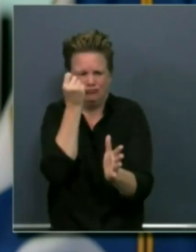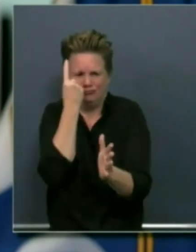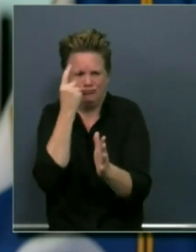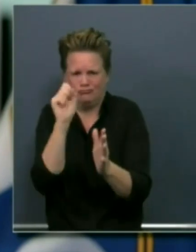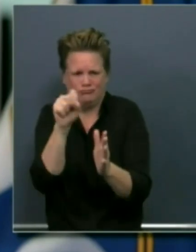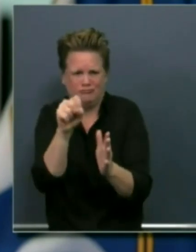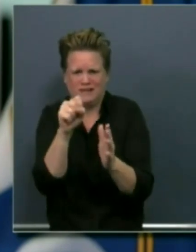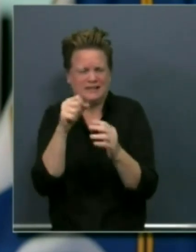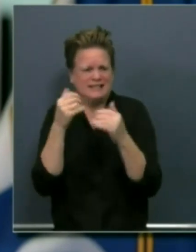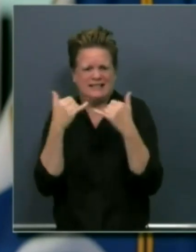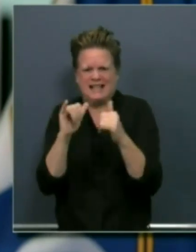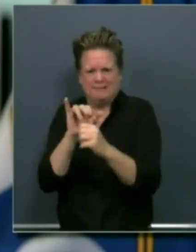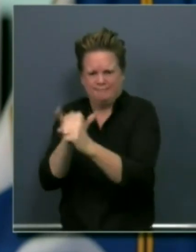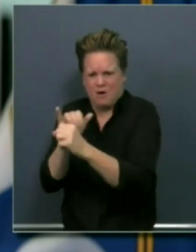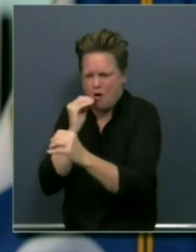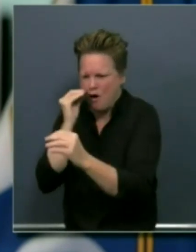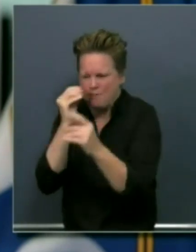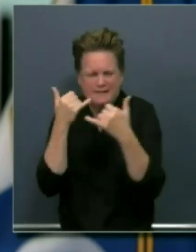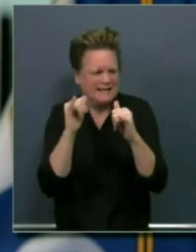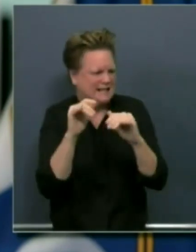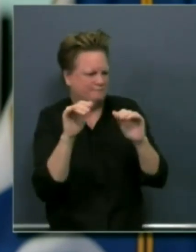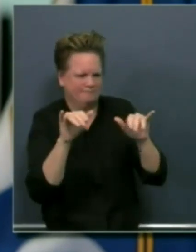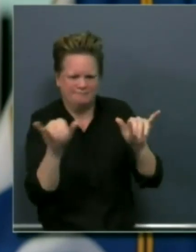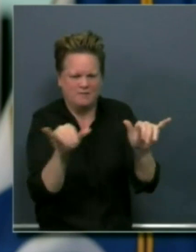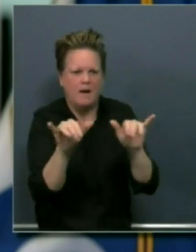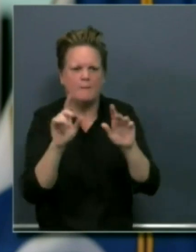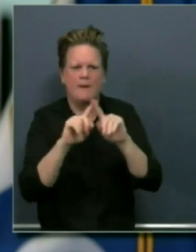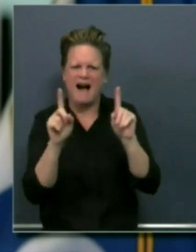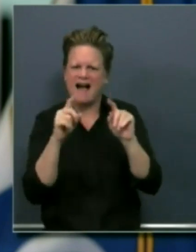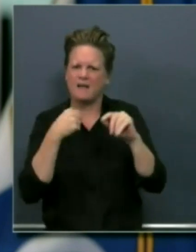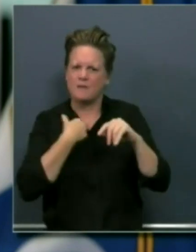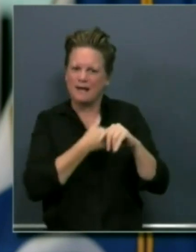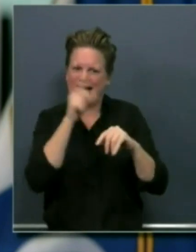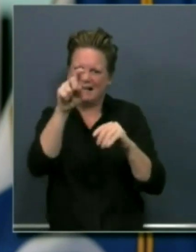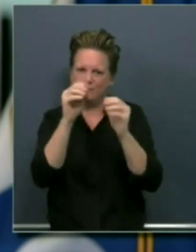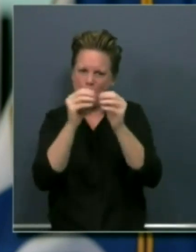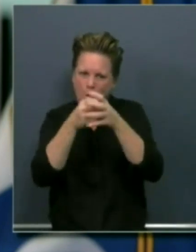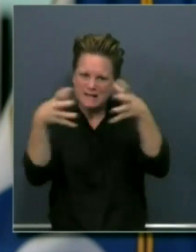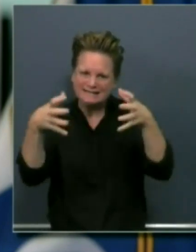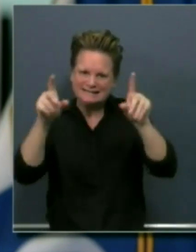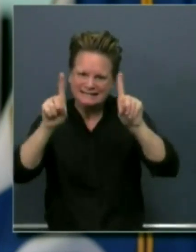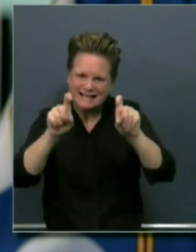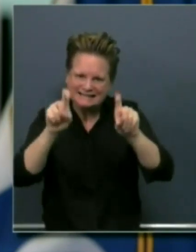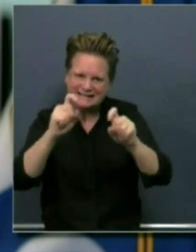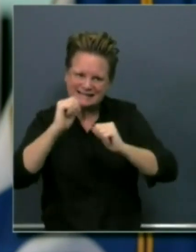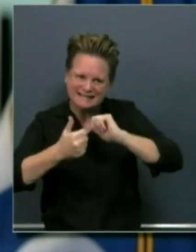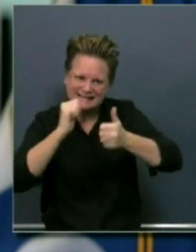CONTINUE OR RATHER TO BEGIN MORE ROBUSTLY MODIFY. ARE STAY AT HOME ORDER AND SO WE TALK A